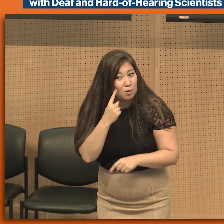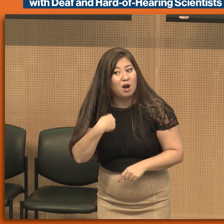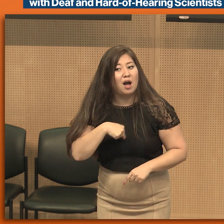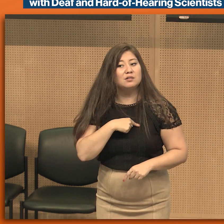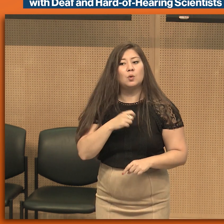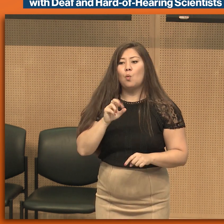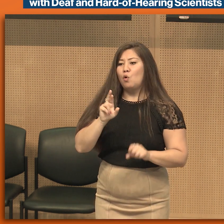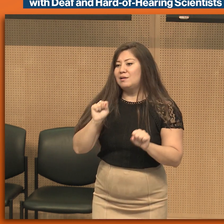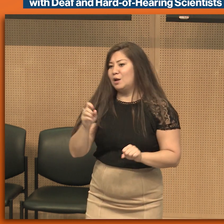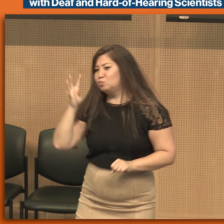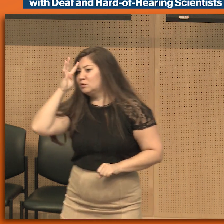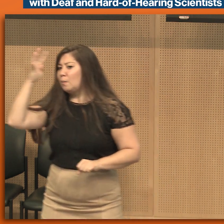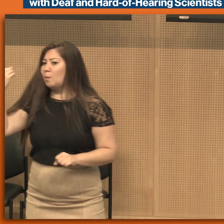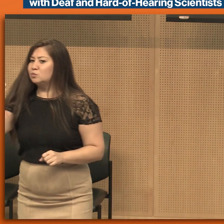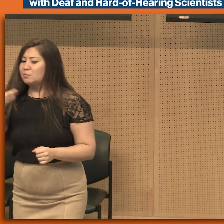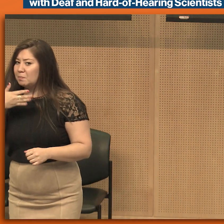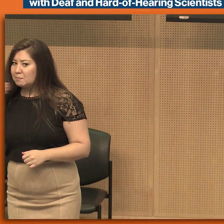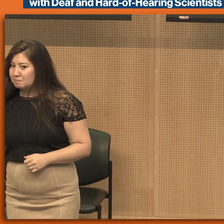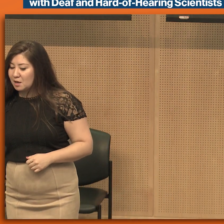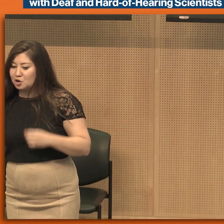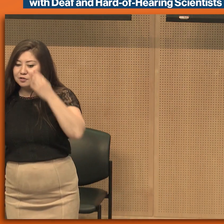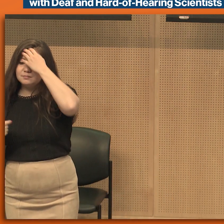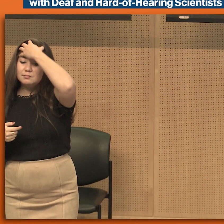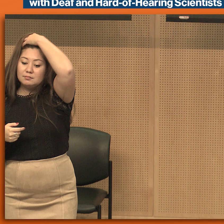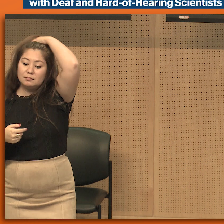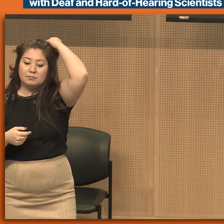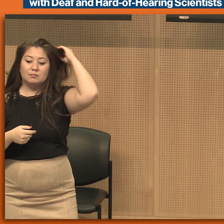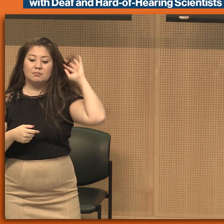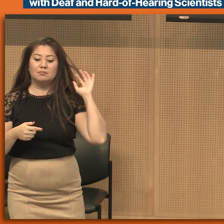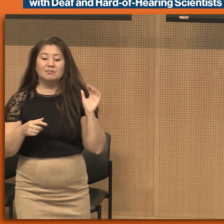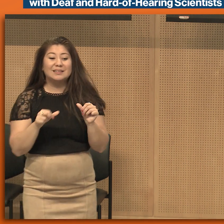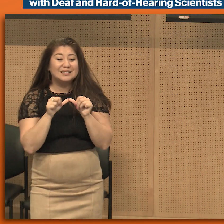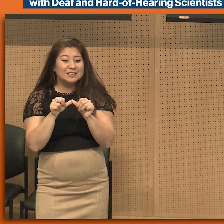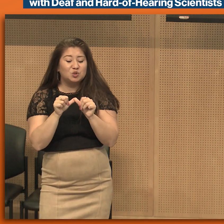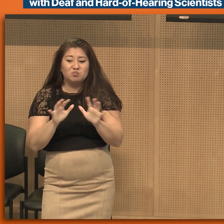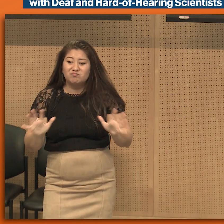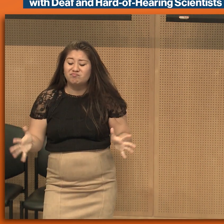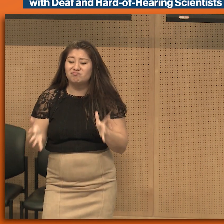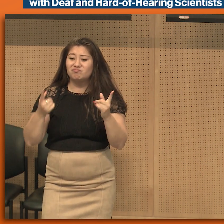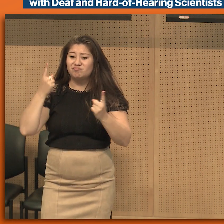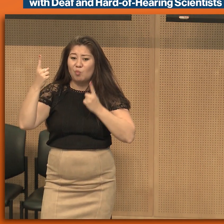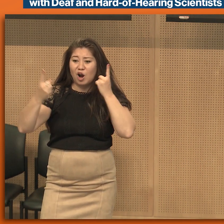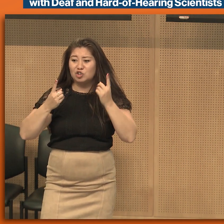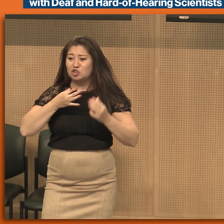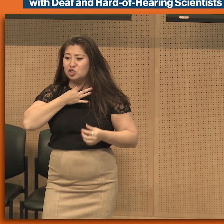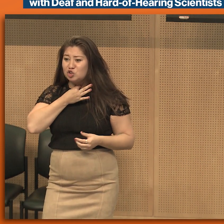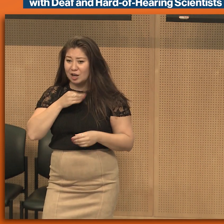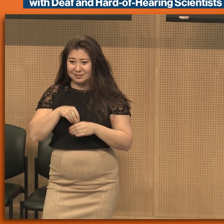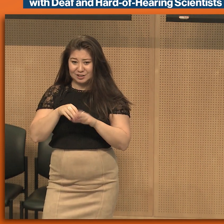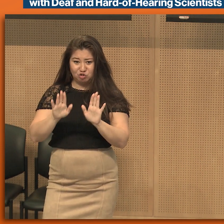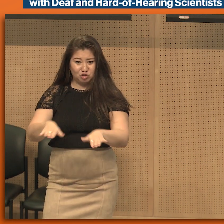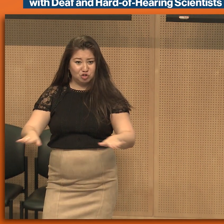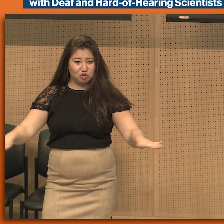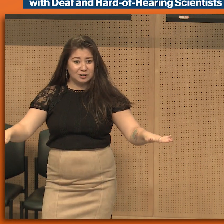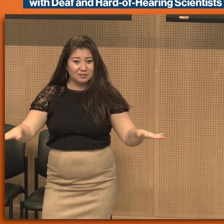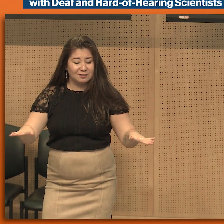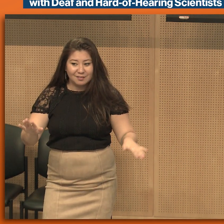to convey scientific concepts, consider ASL and consider how you might